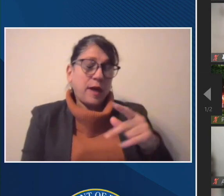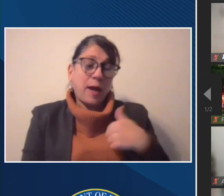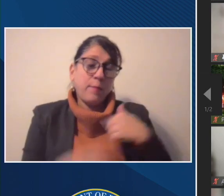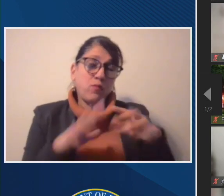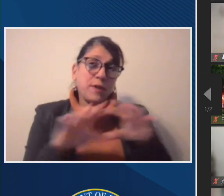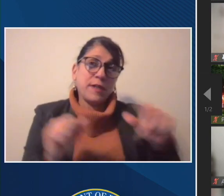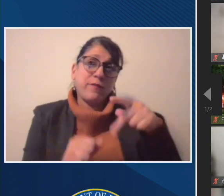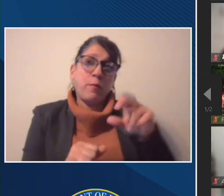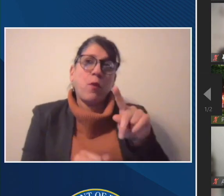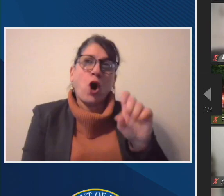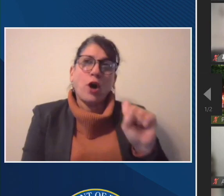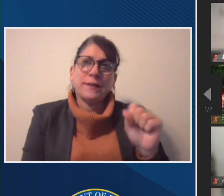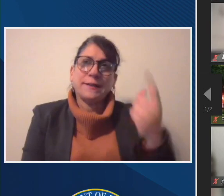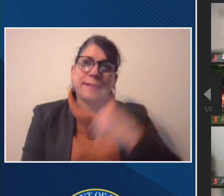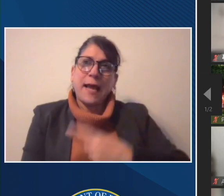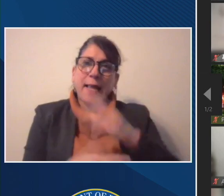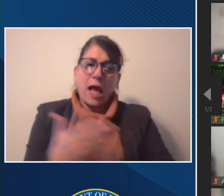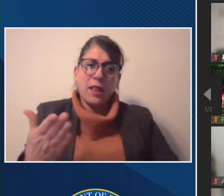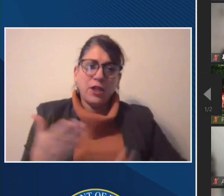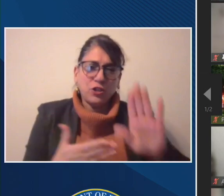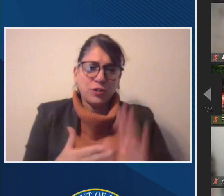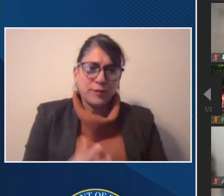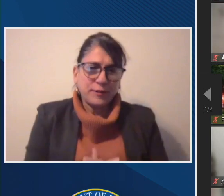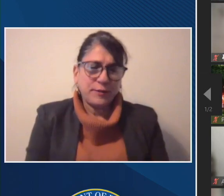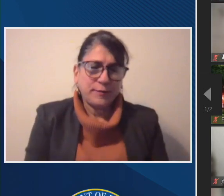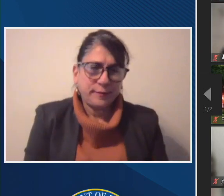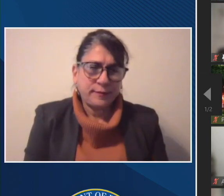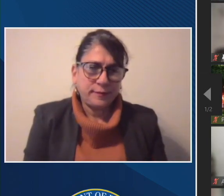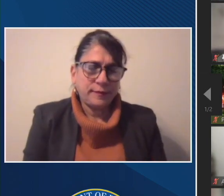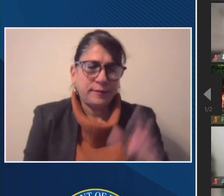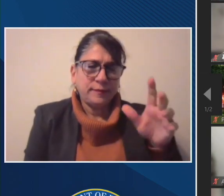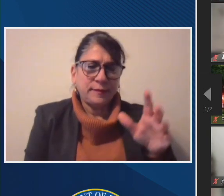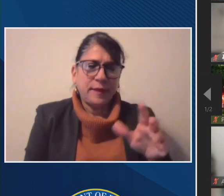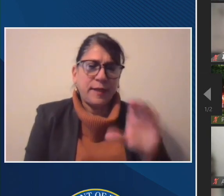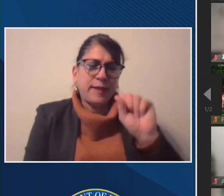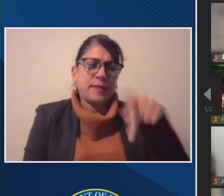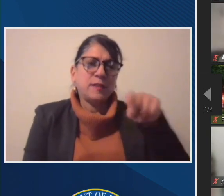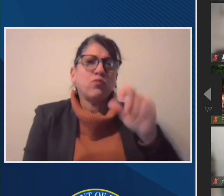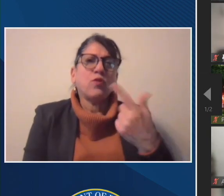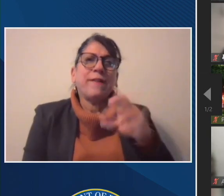Okay. And the alternate is Michael Cioce.